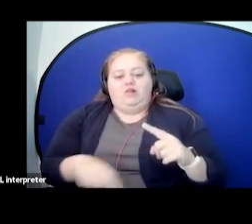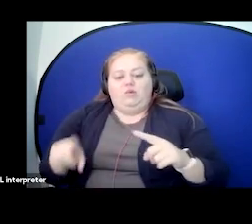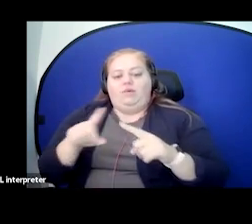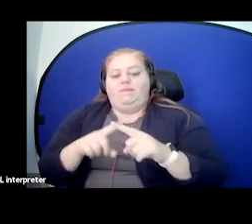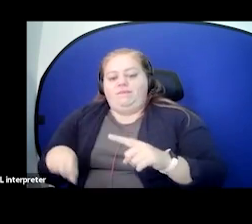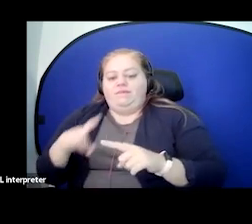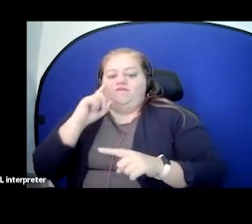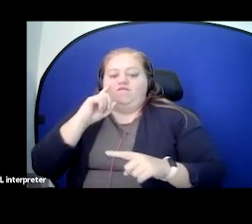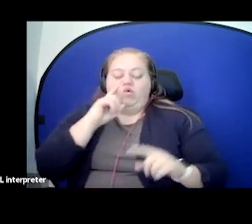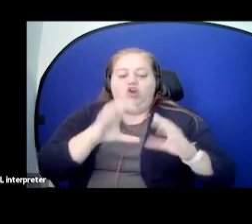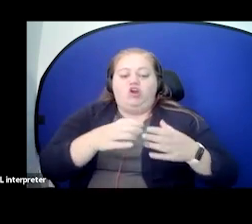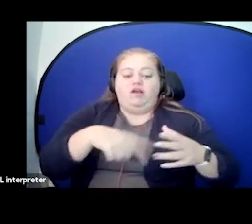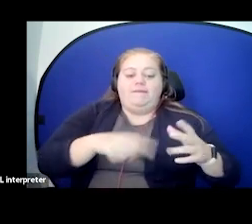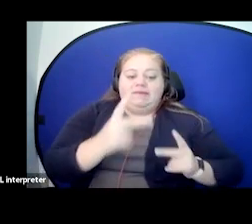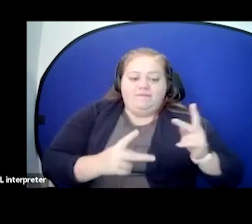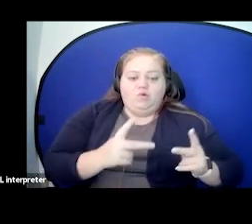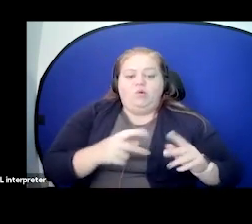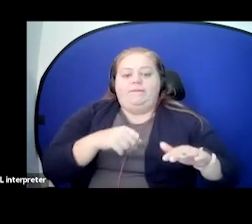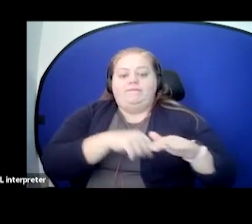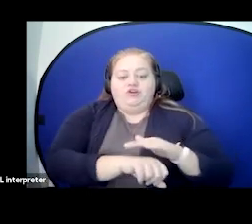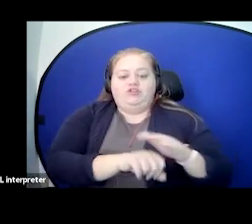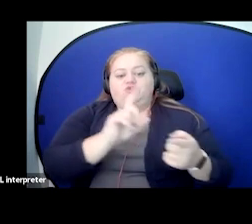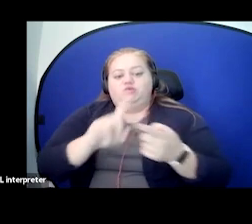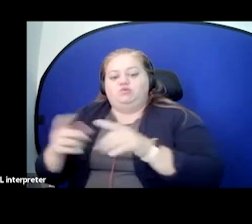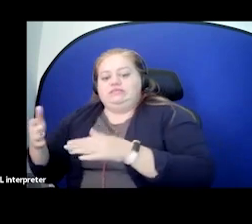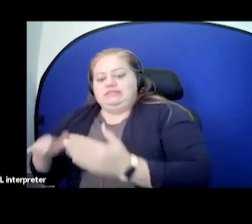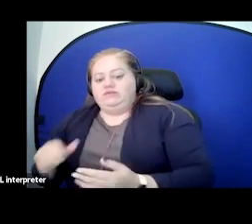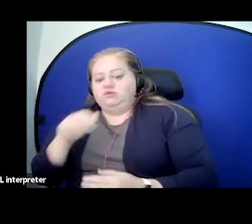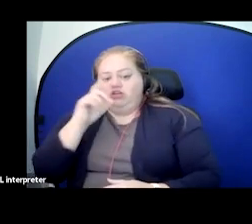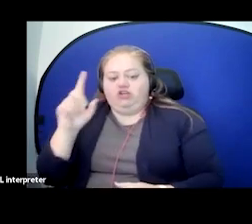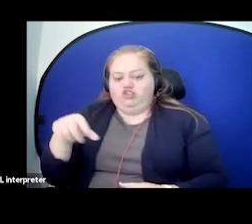So it's not just a description, as Allie said.